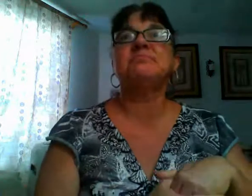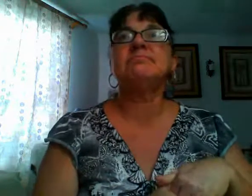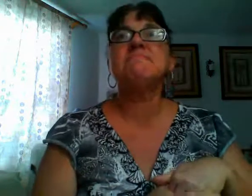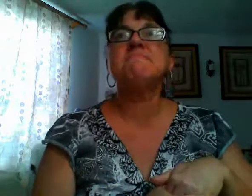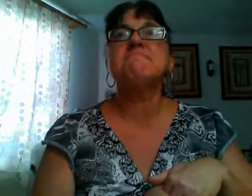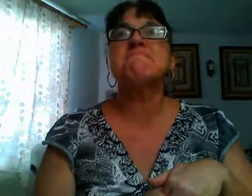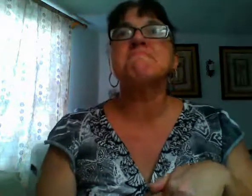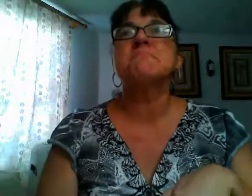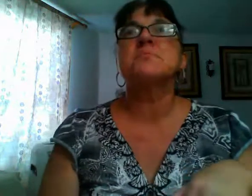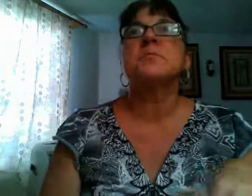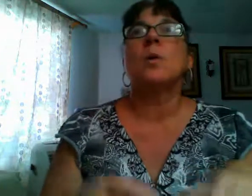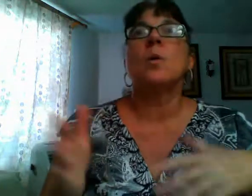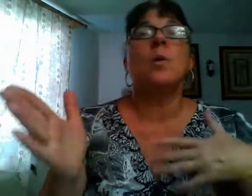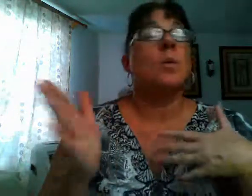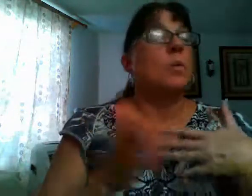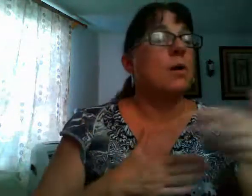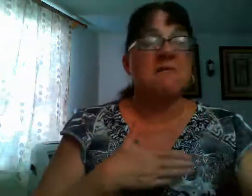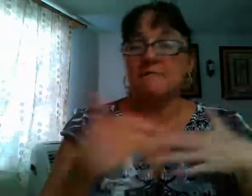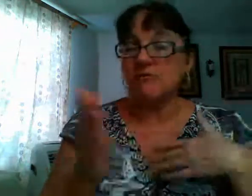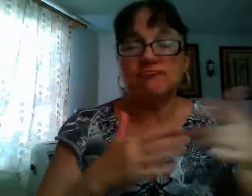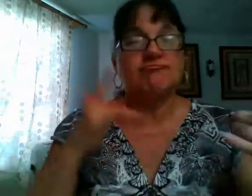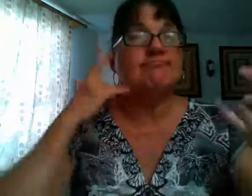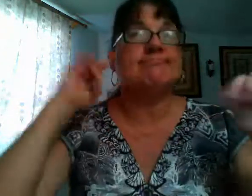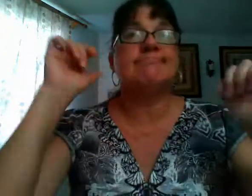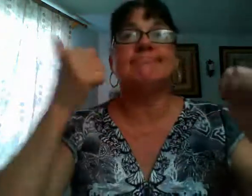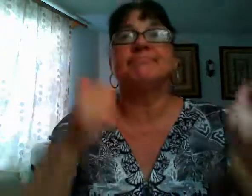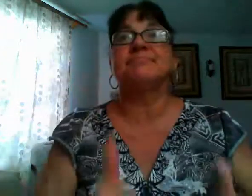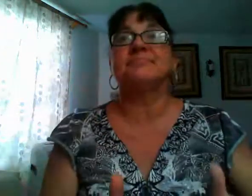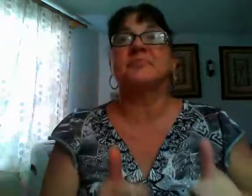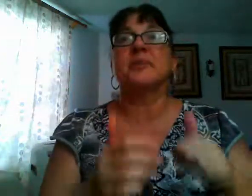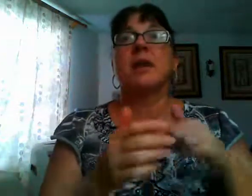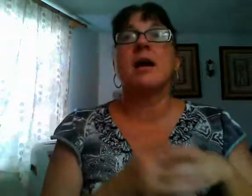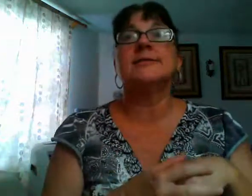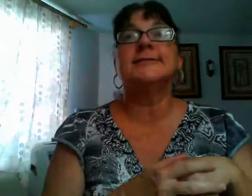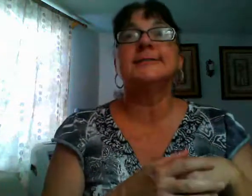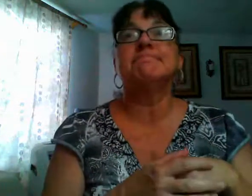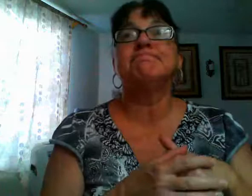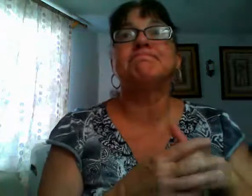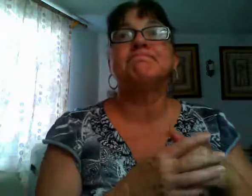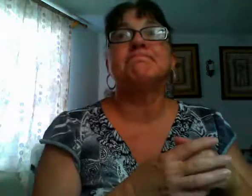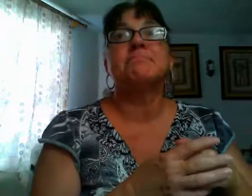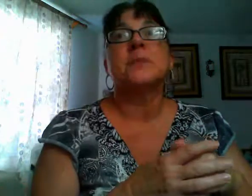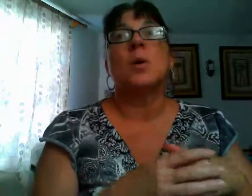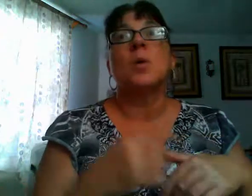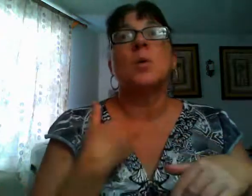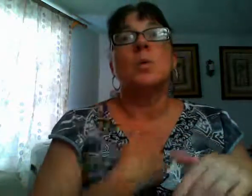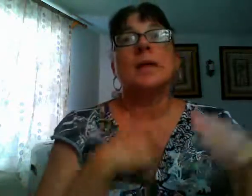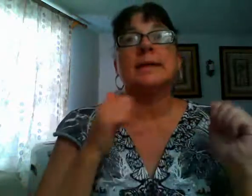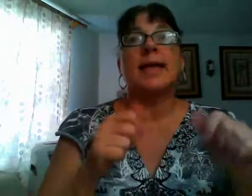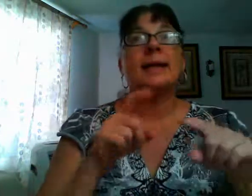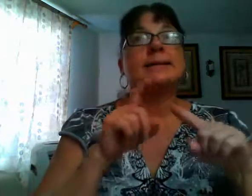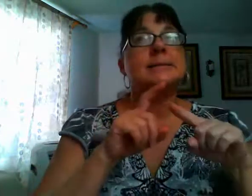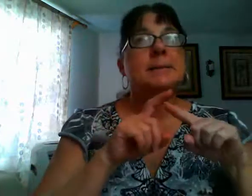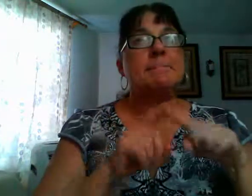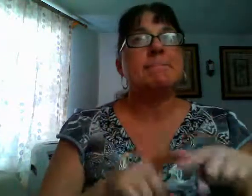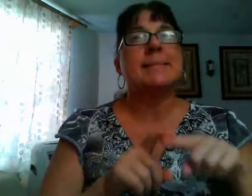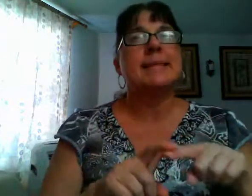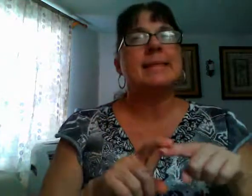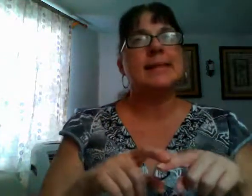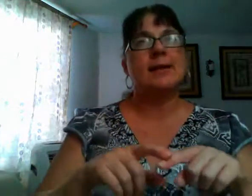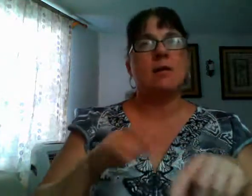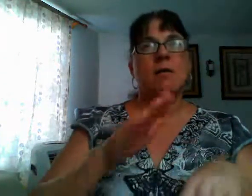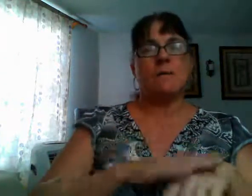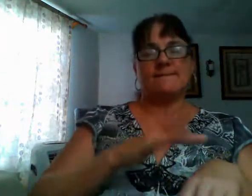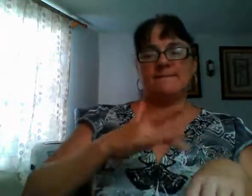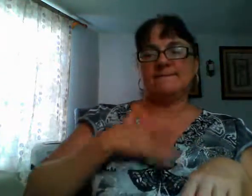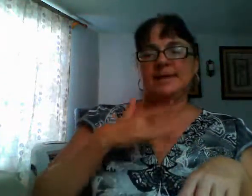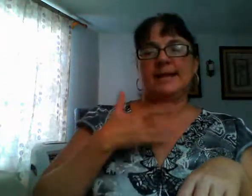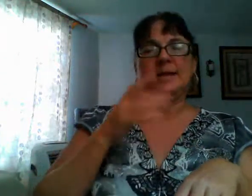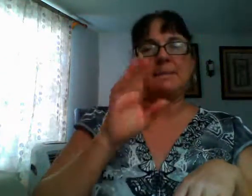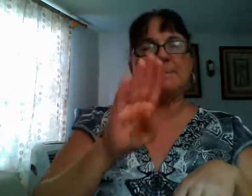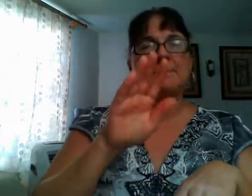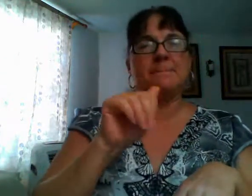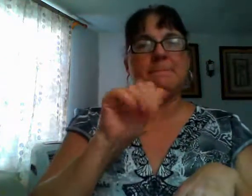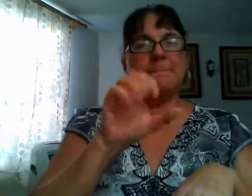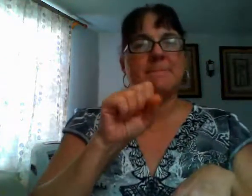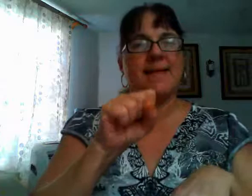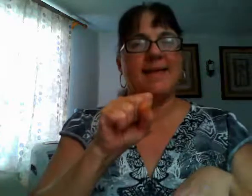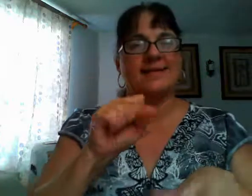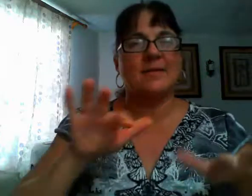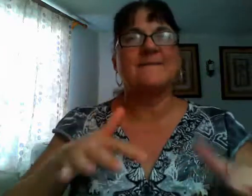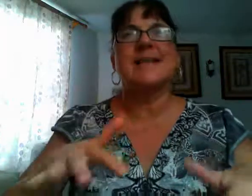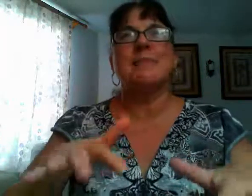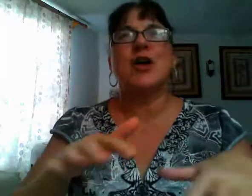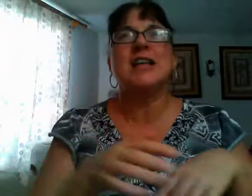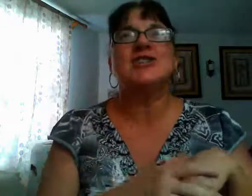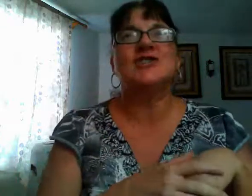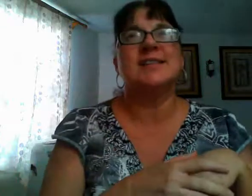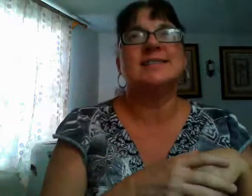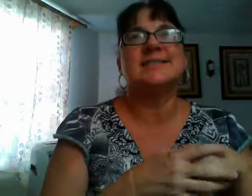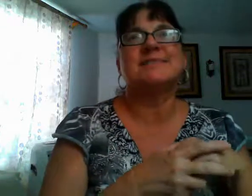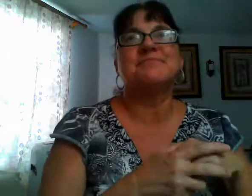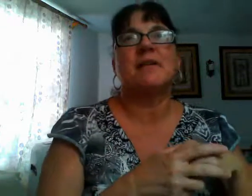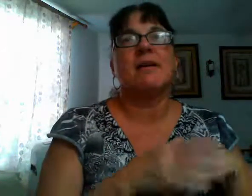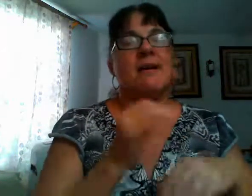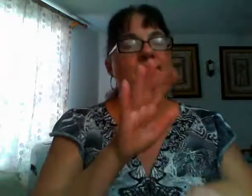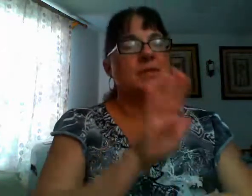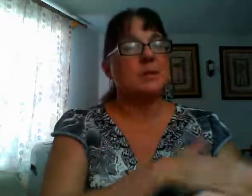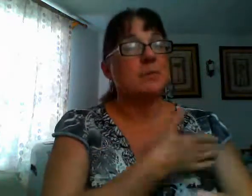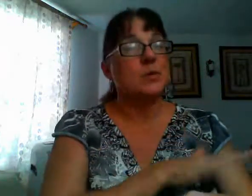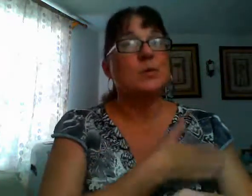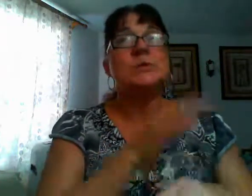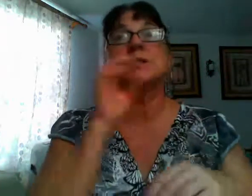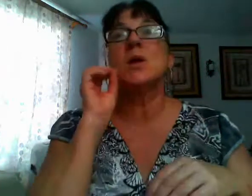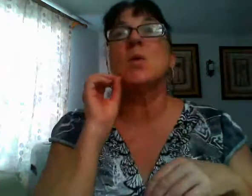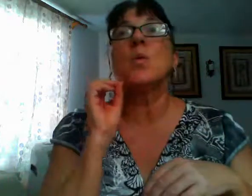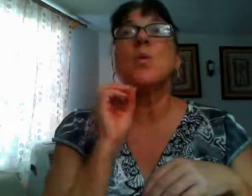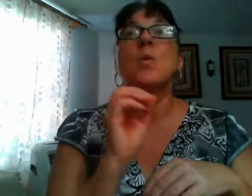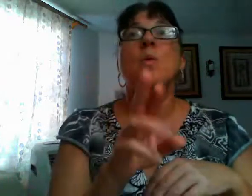Whatever the loss, we can depend on feeling the bass vibrations of the music or for some of us;